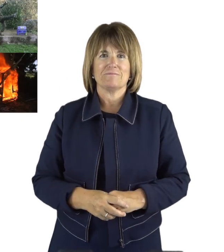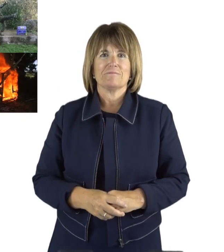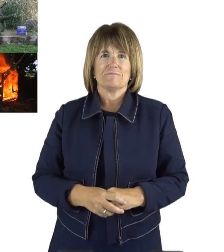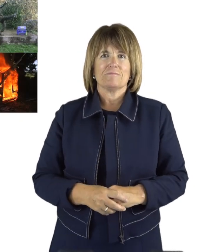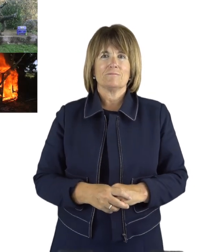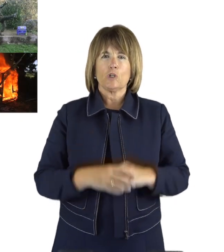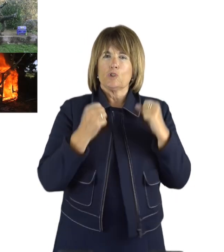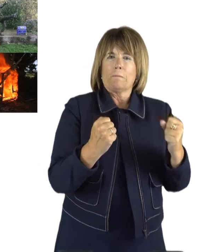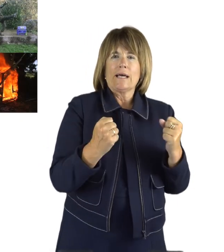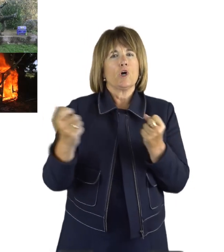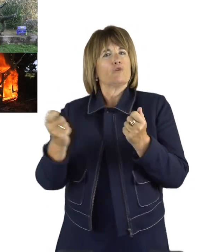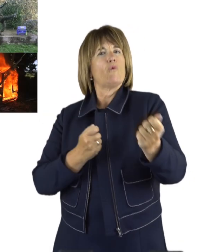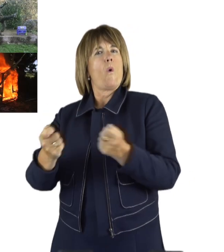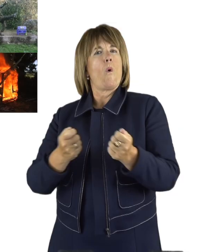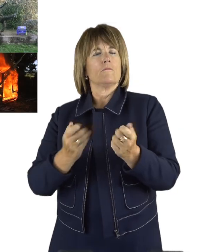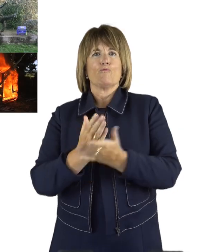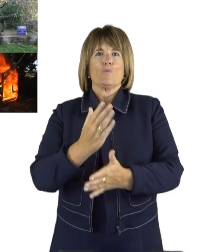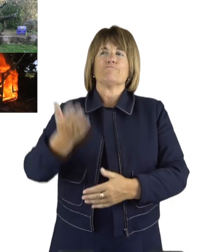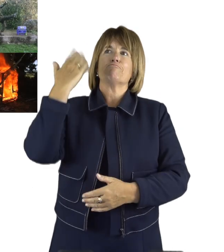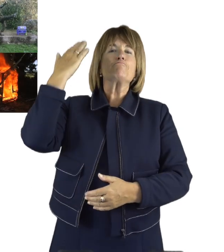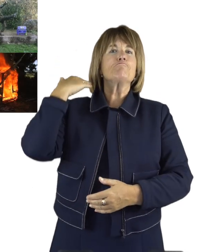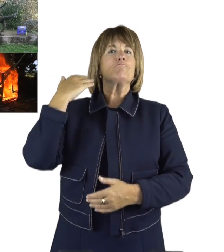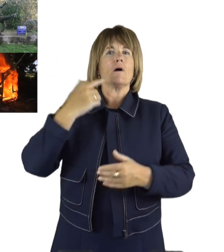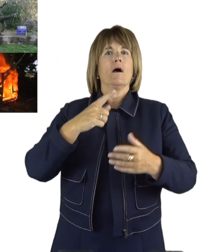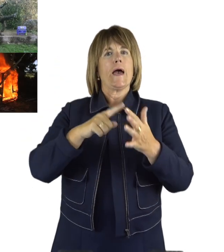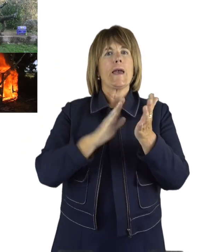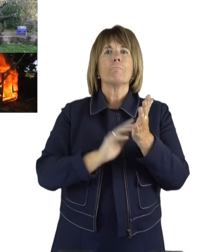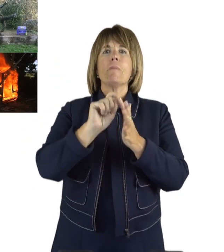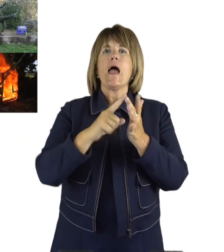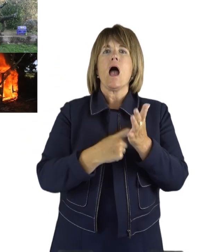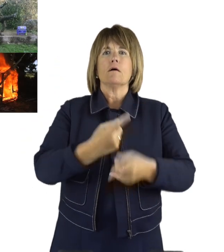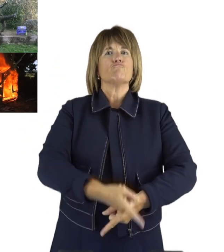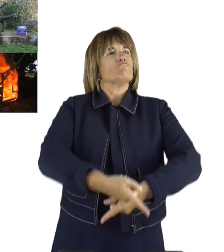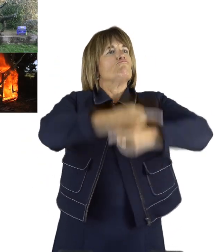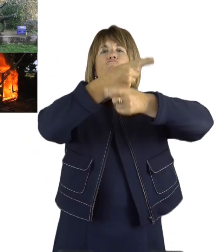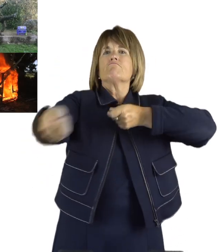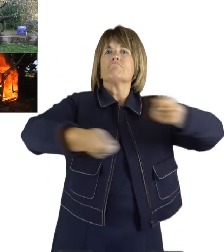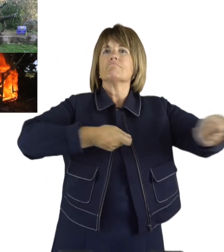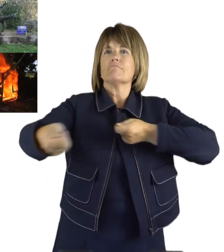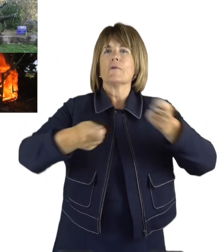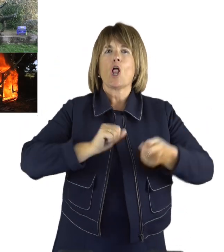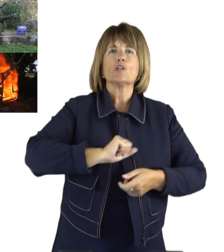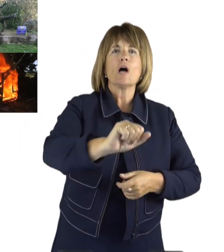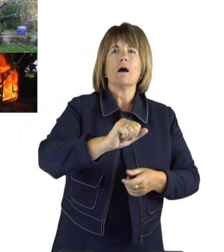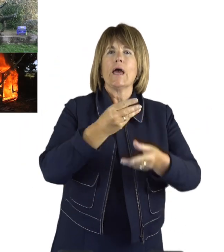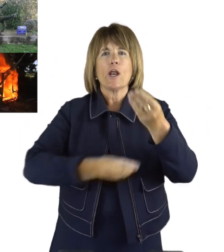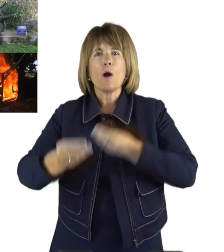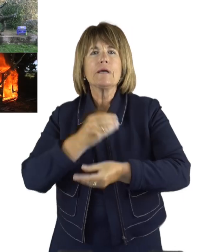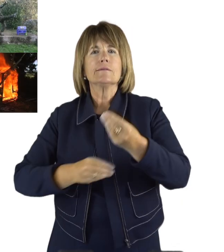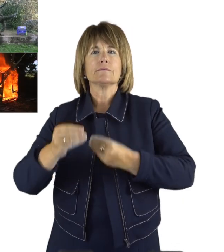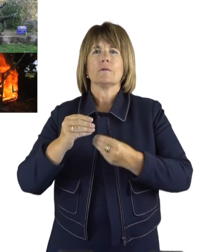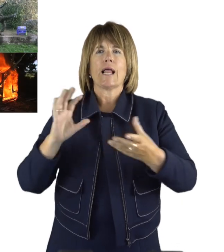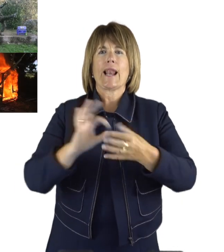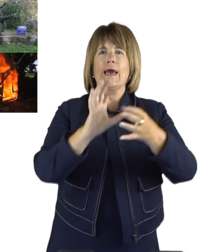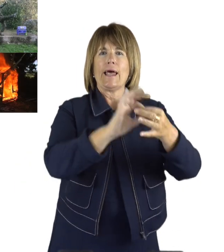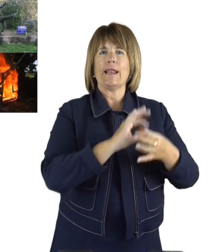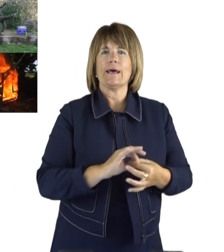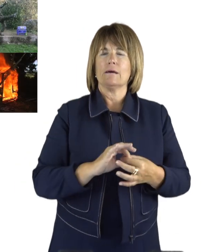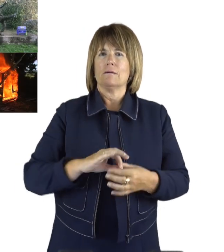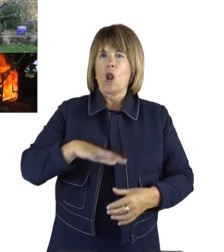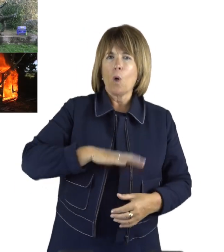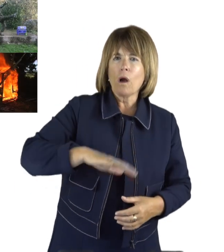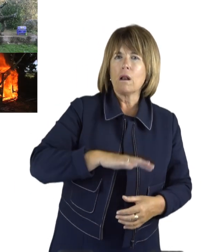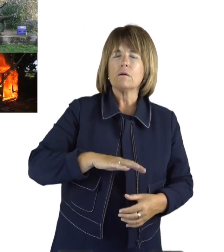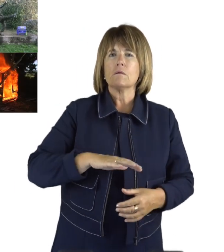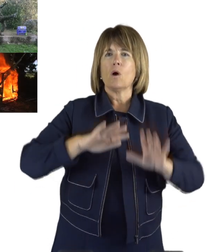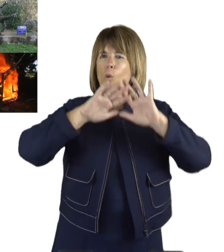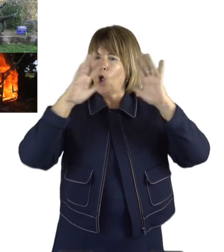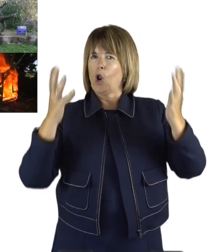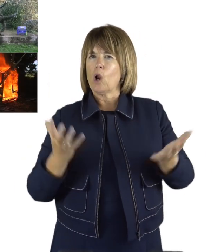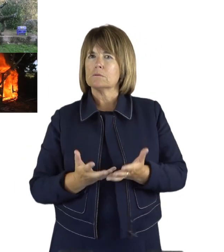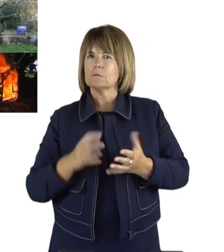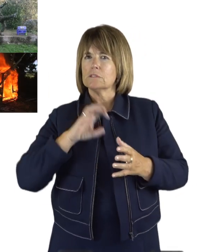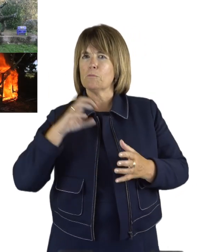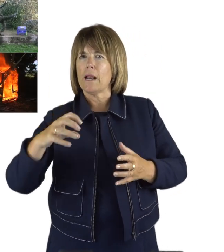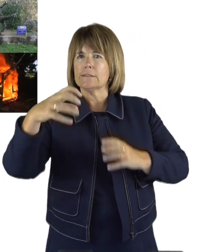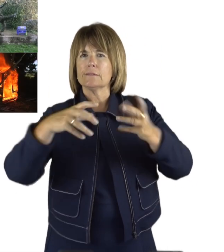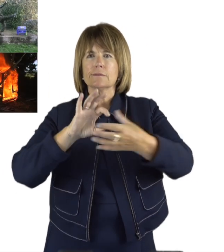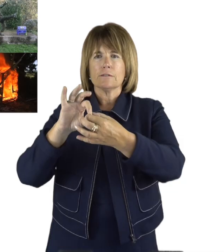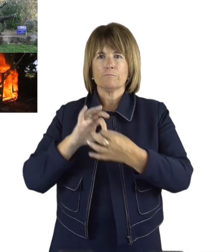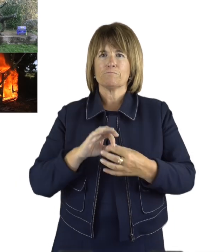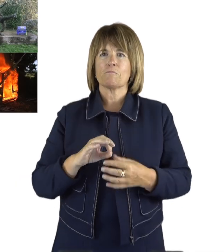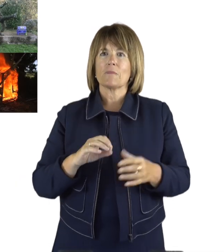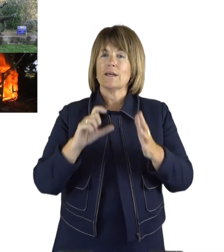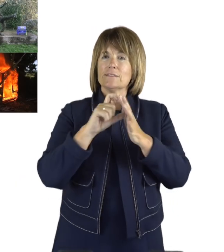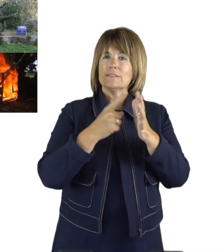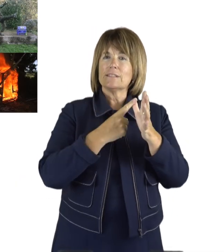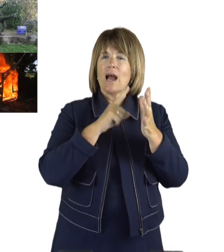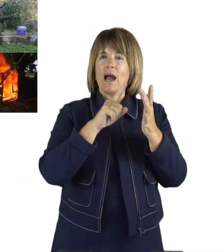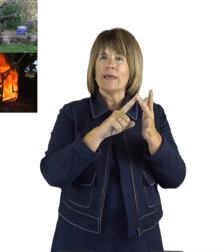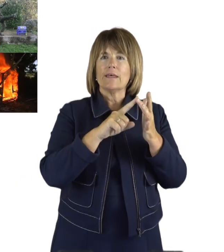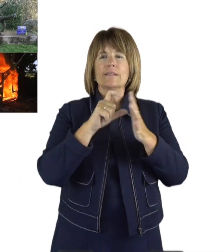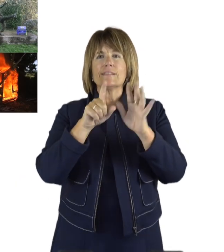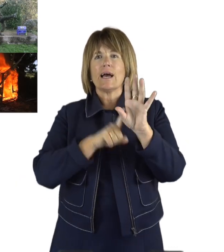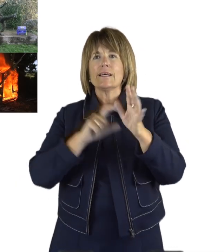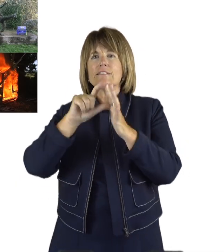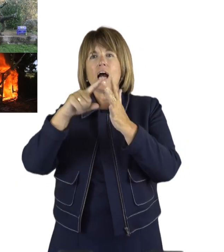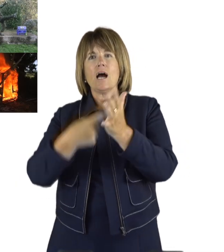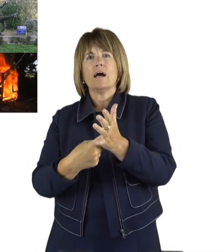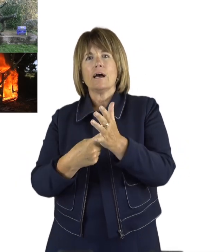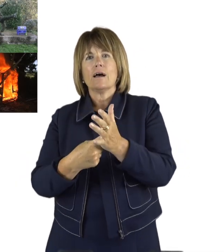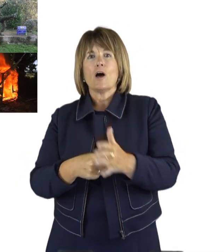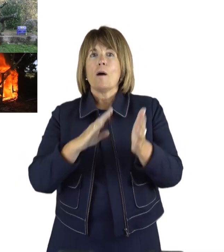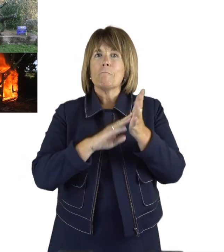Hegemony and imperial, cultural and economic colonisation and the relationship between local and global. Dâl dy dir.